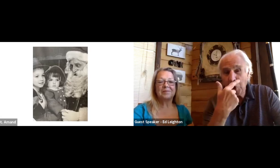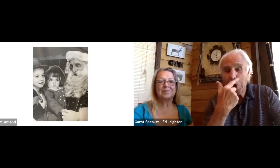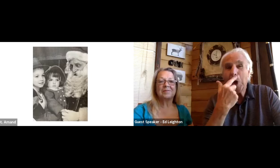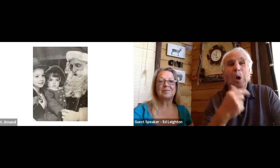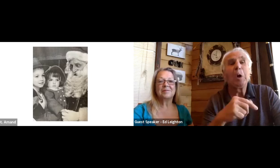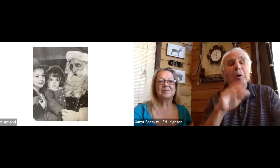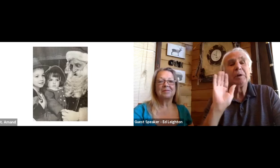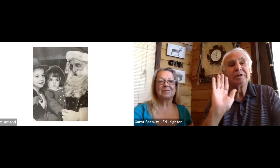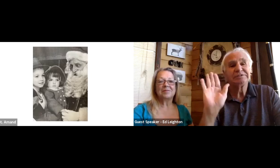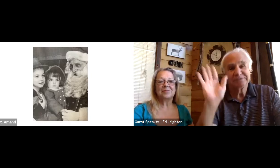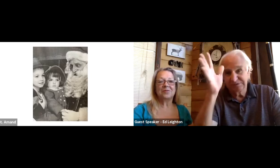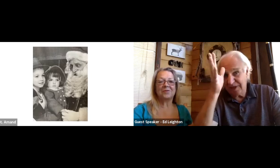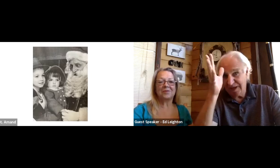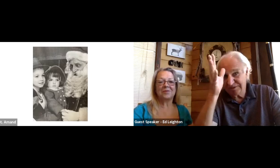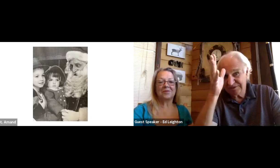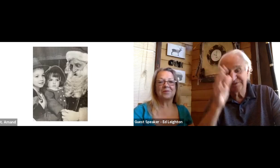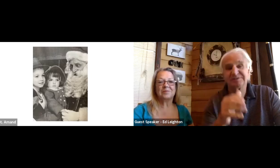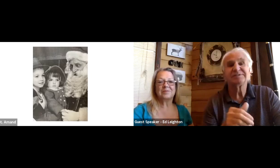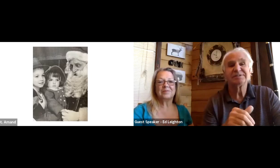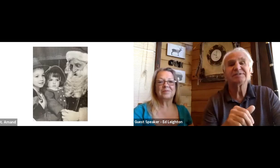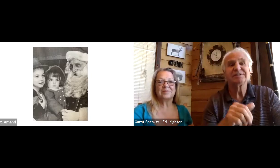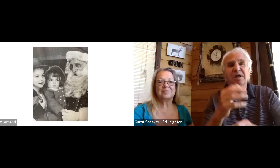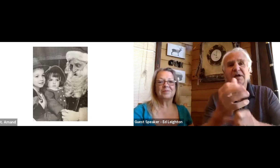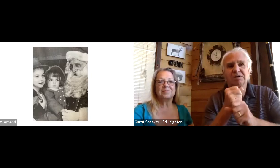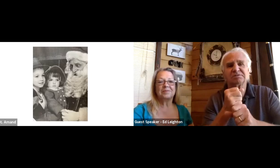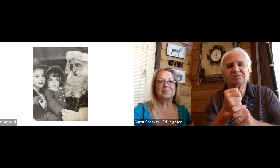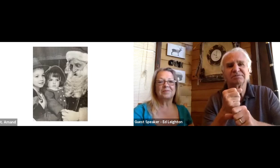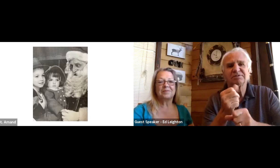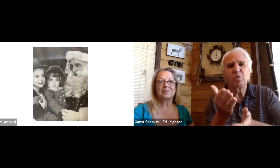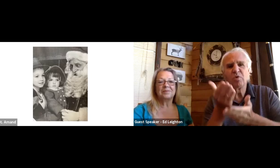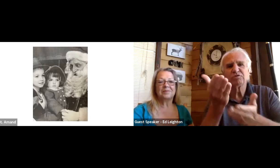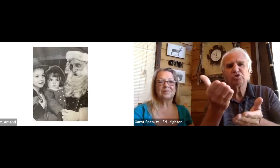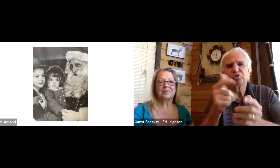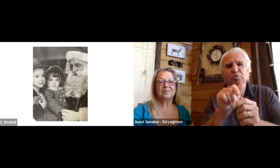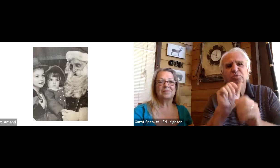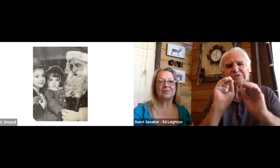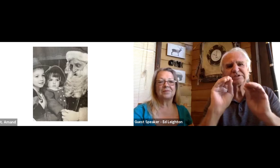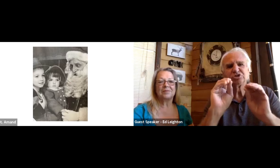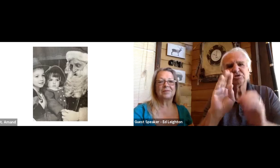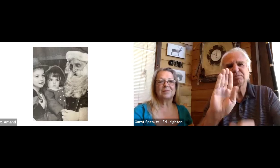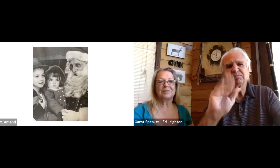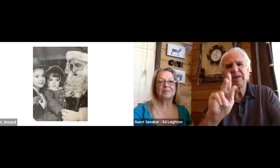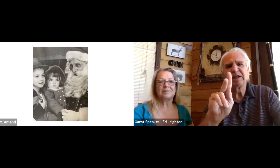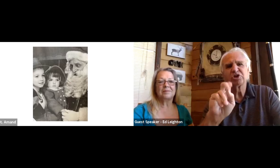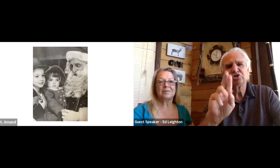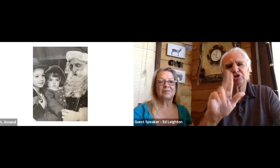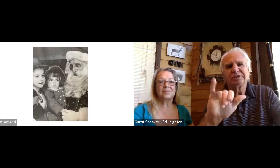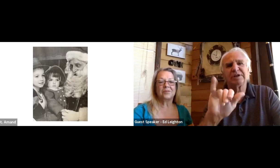Oh, probably three or four years later, their father got an offer